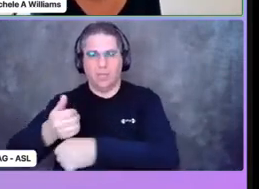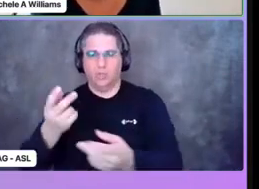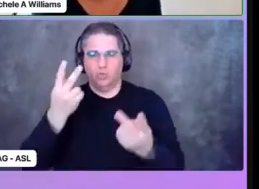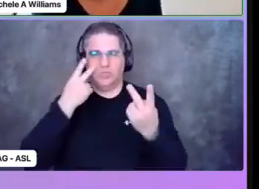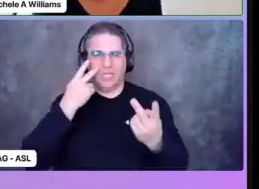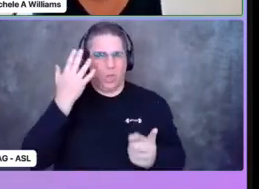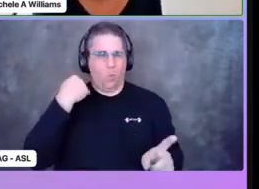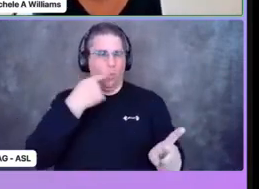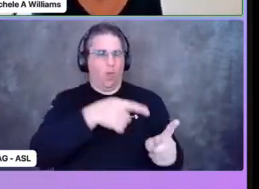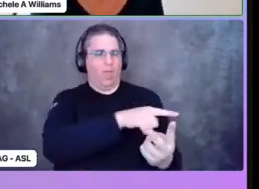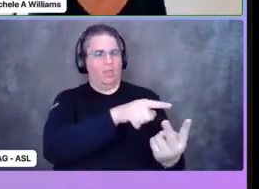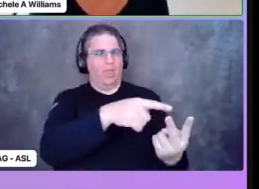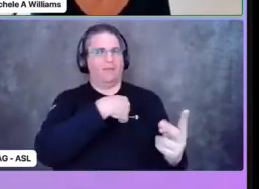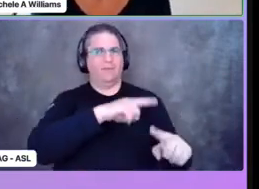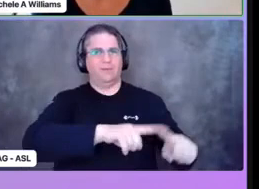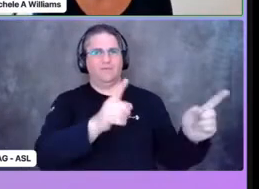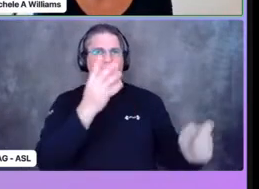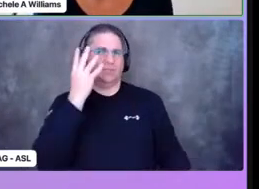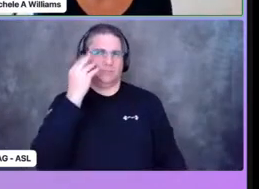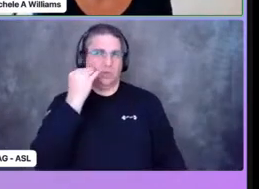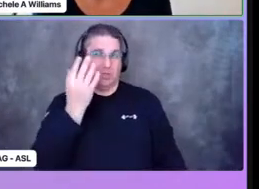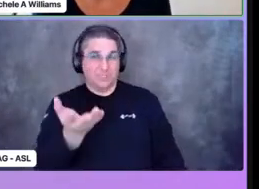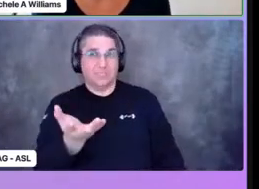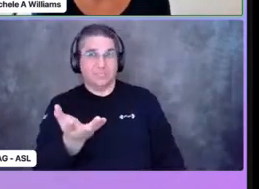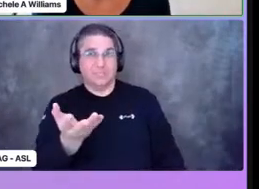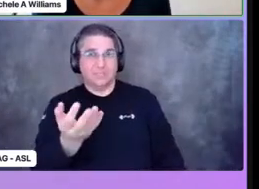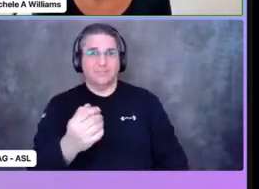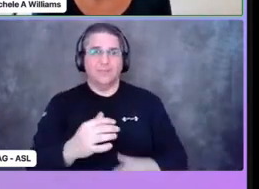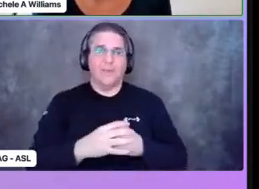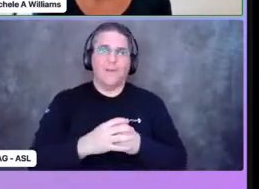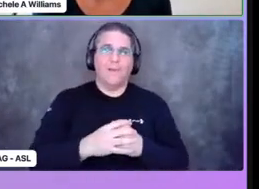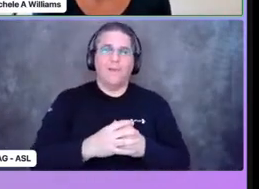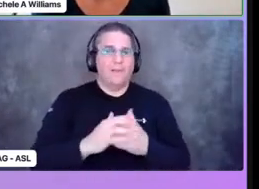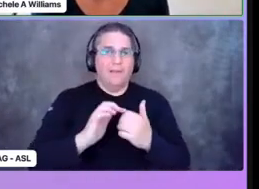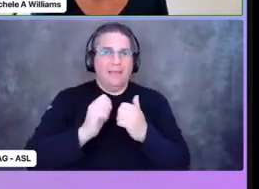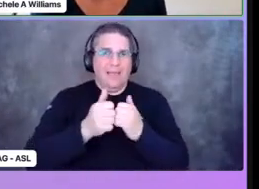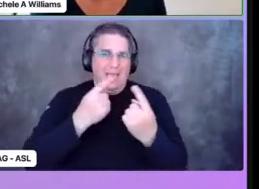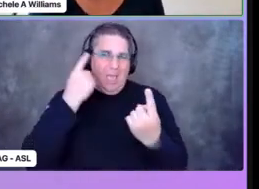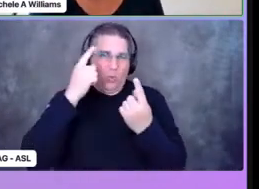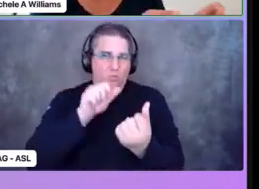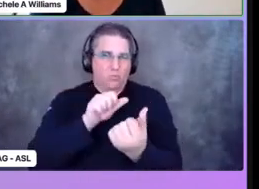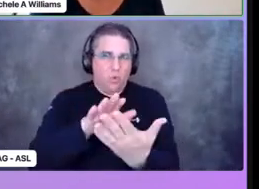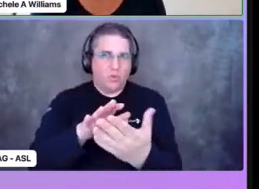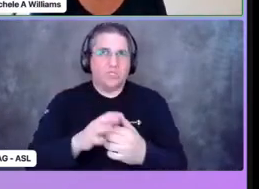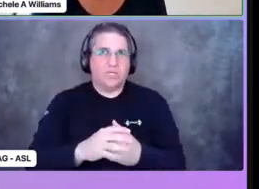or create some more studies along the line that will help you get at more of why there were differences, or what to